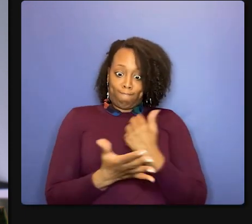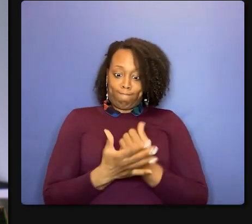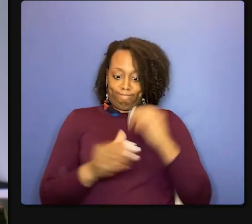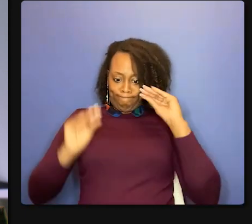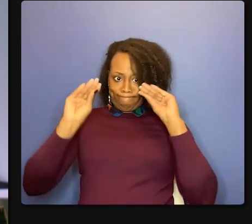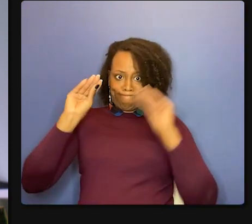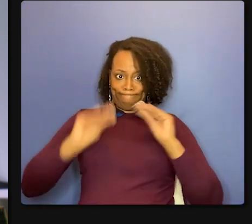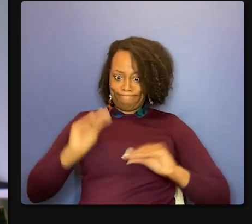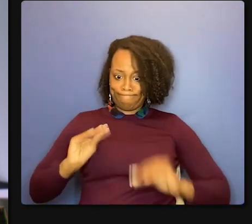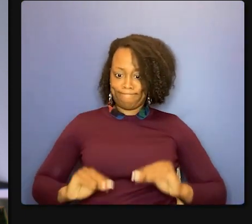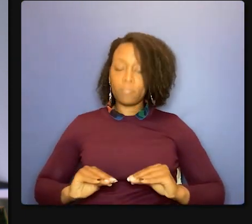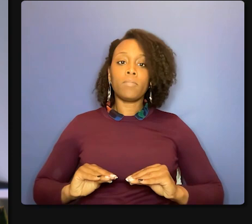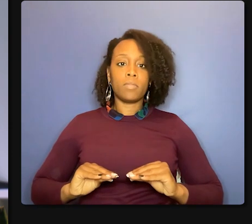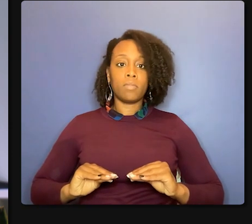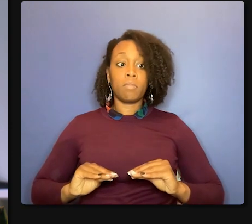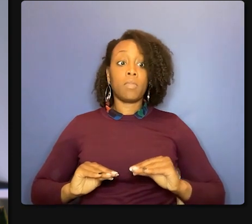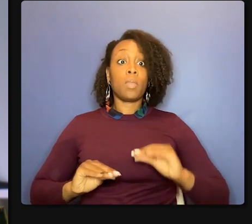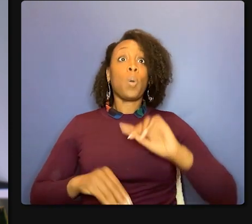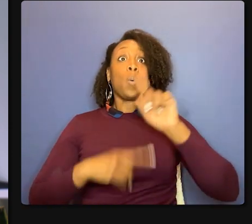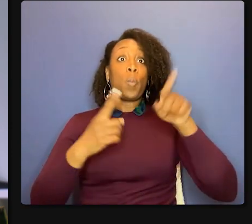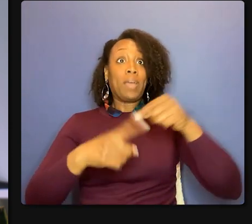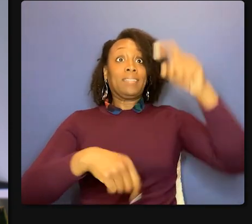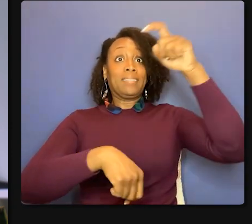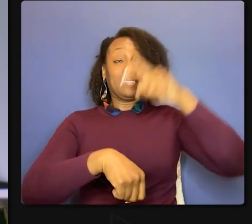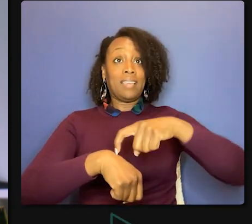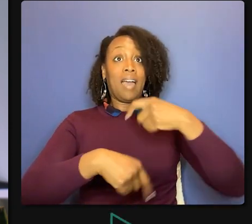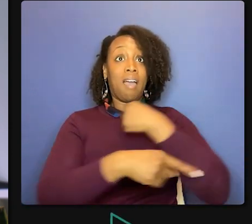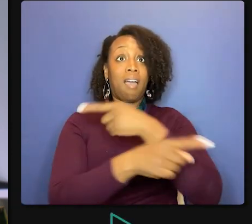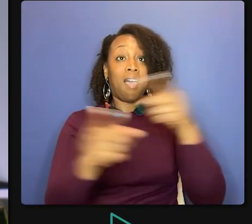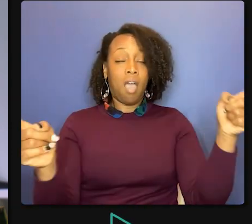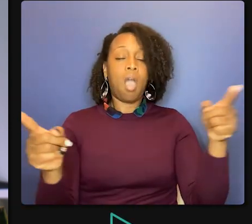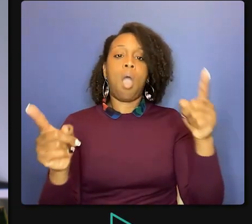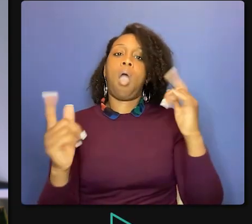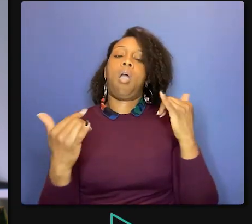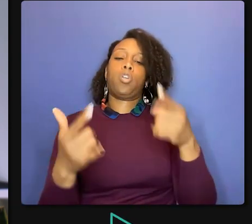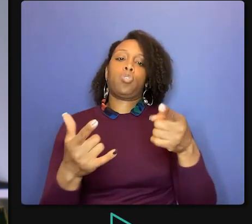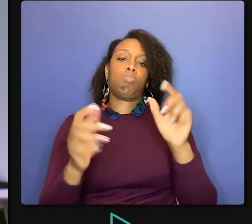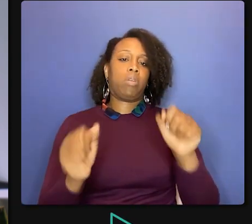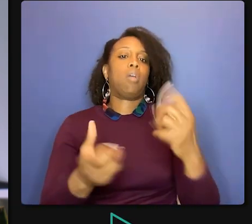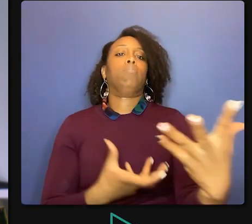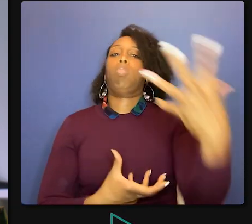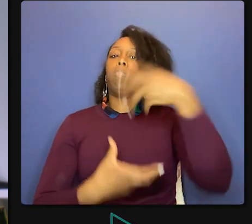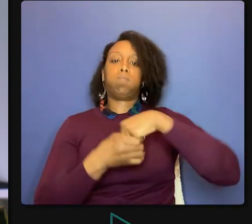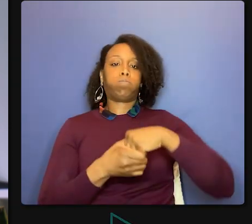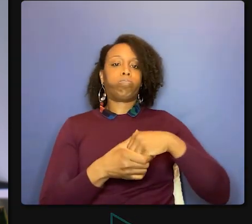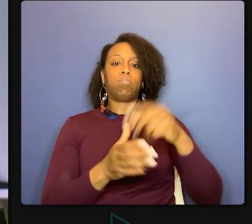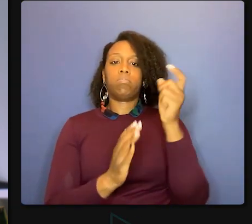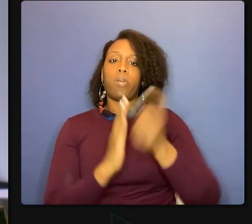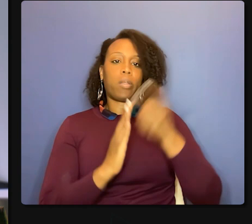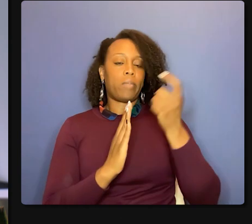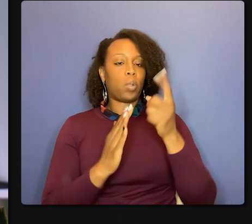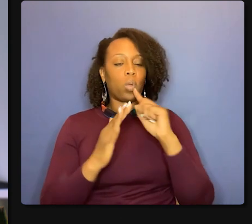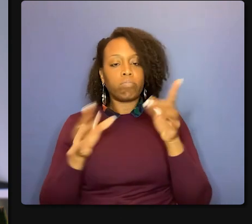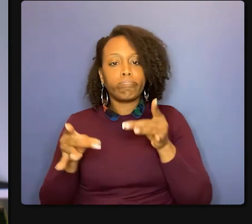If you do this, you're already set up to take advantage of these new changes, and even more so when GPU decompression comes online,